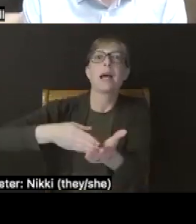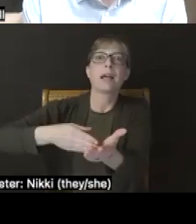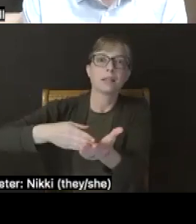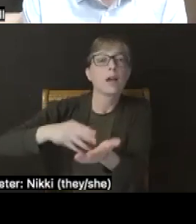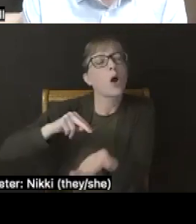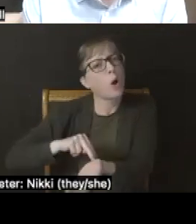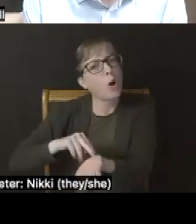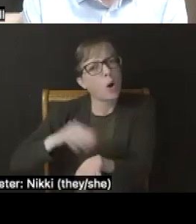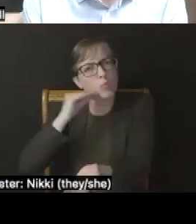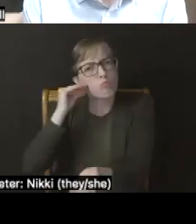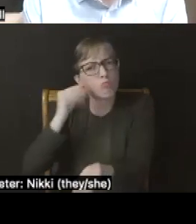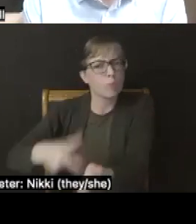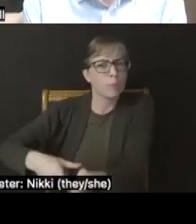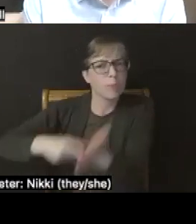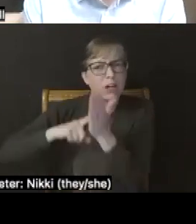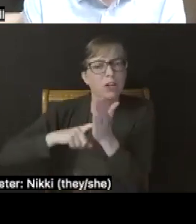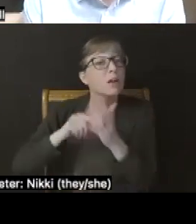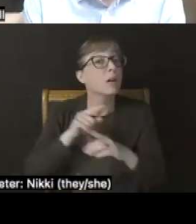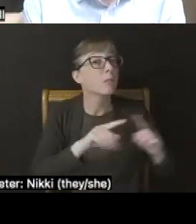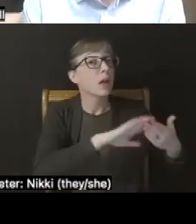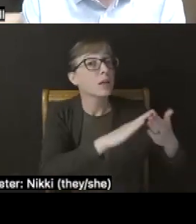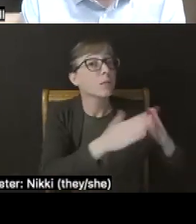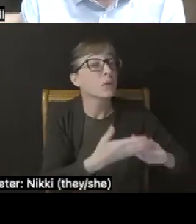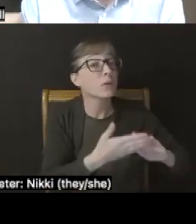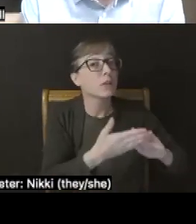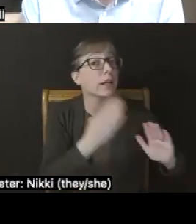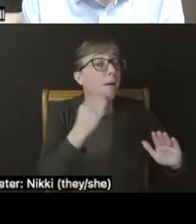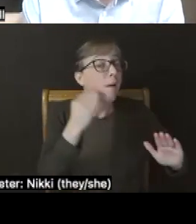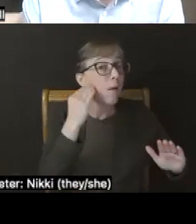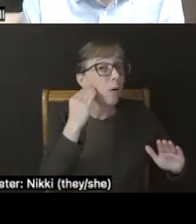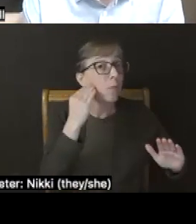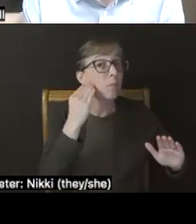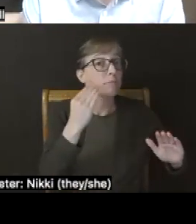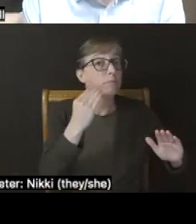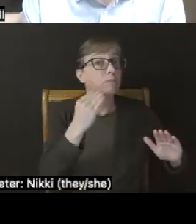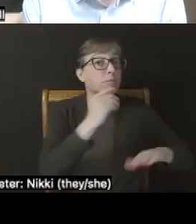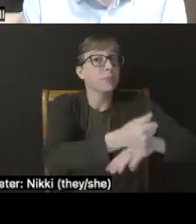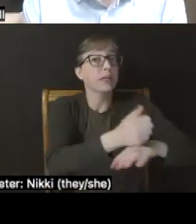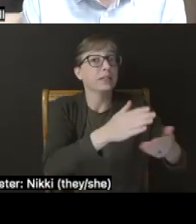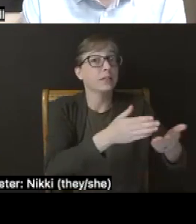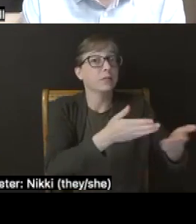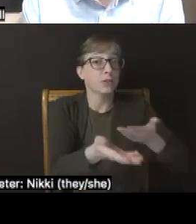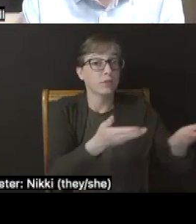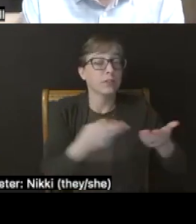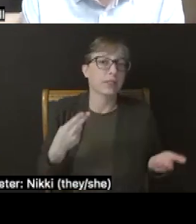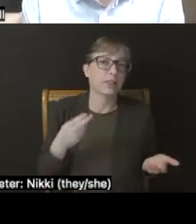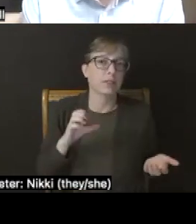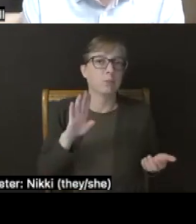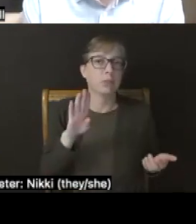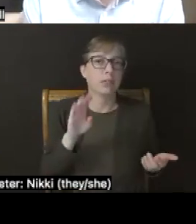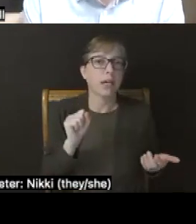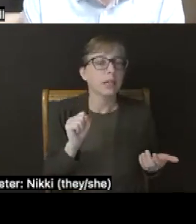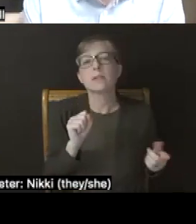but home and community based services, which are the things that people want, are optional for states to provide.